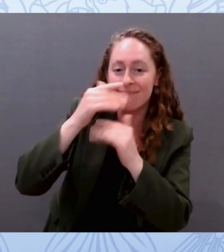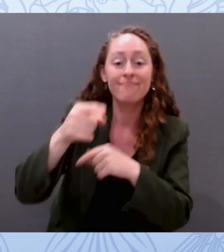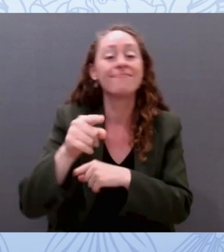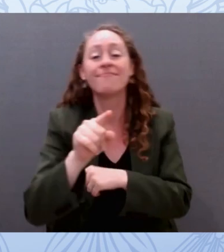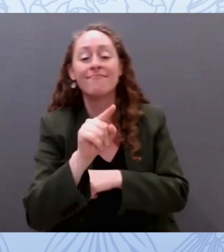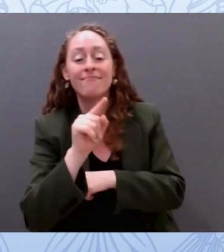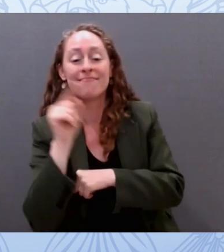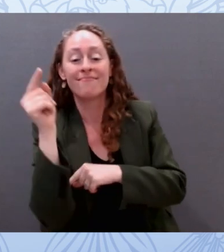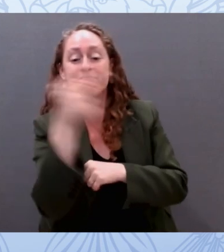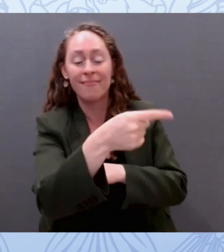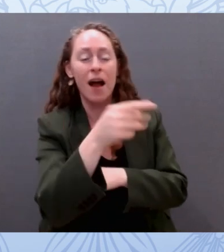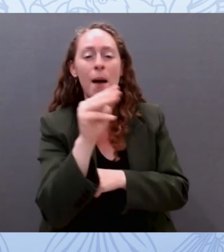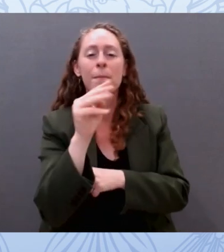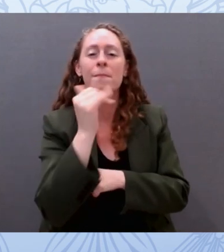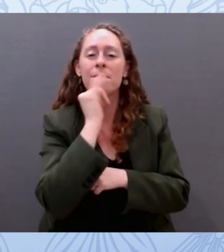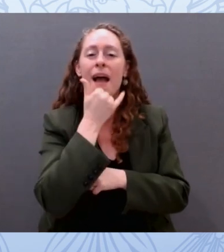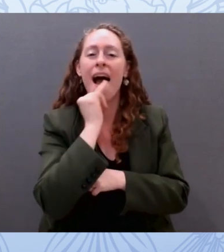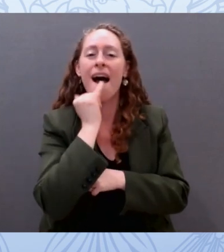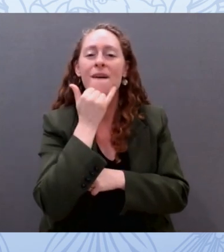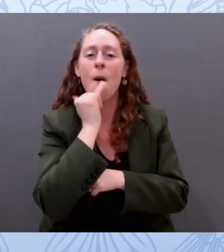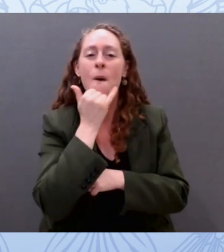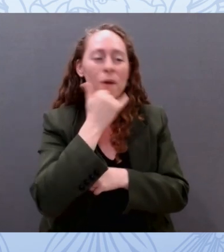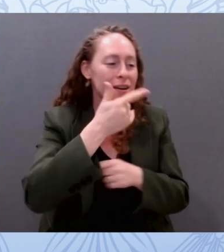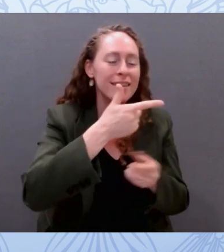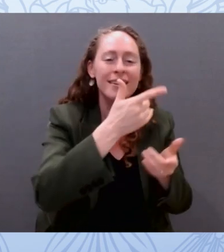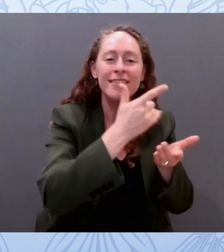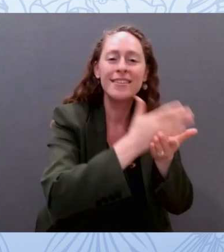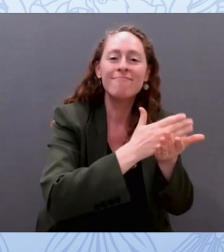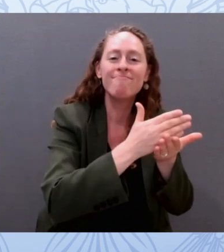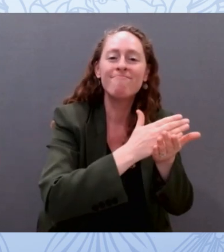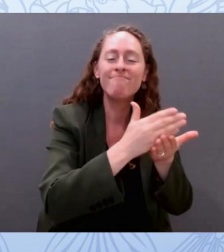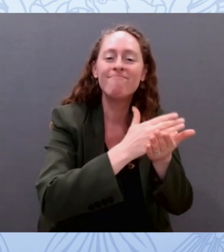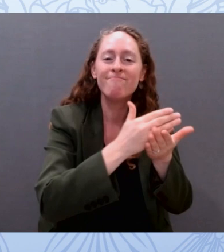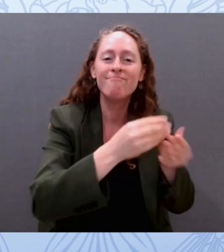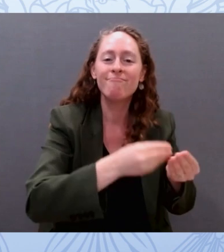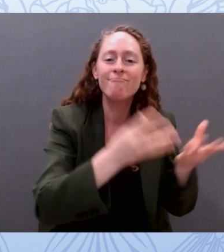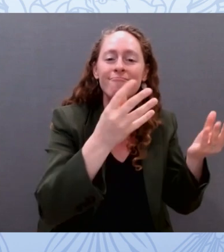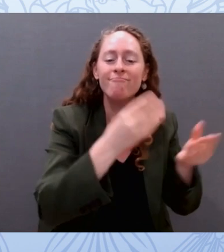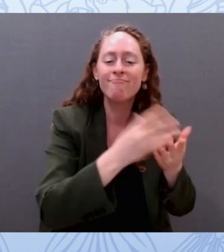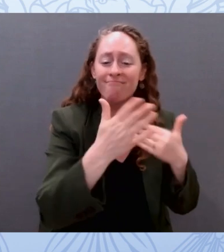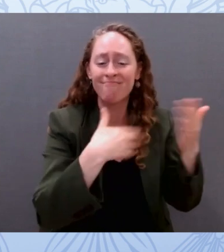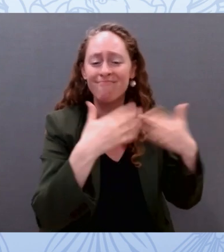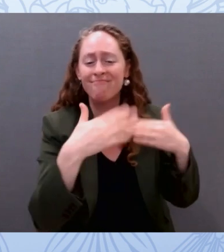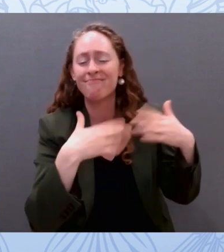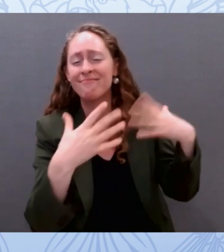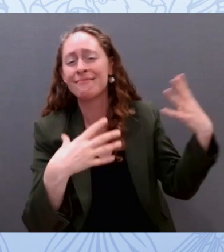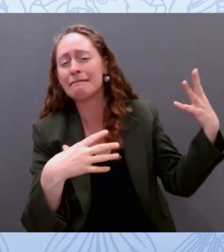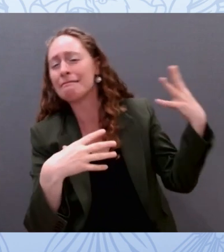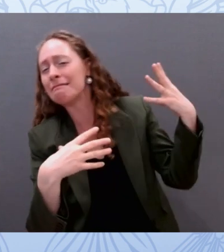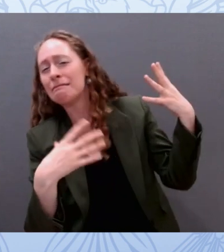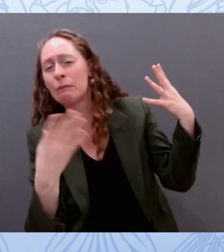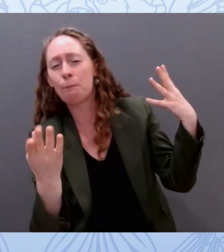You're from the swirling dry dust of the sun and is reminding you that everything changes